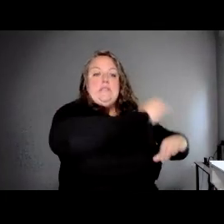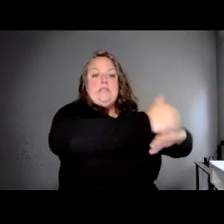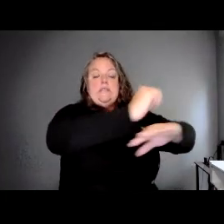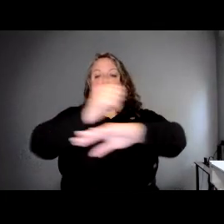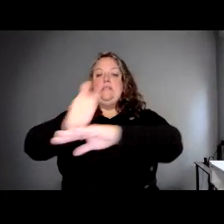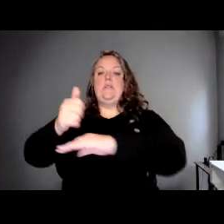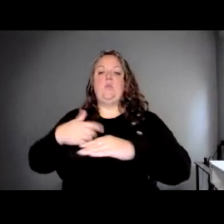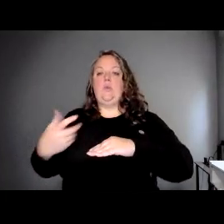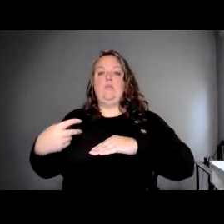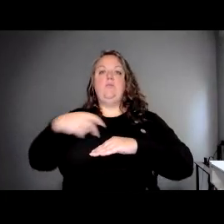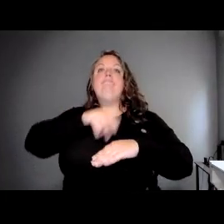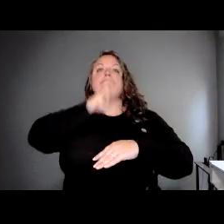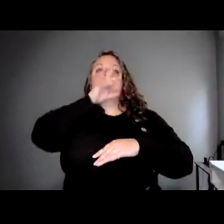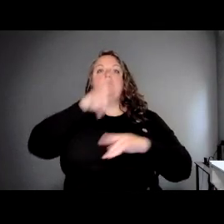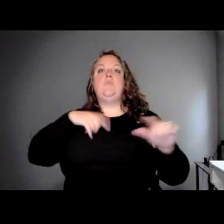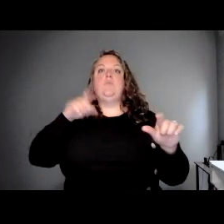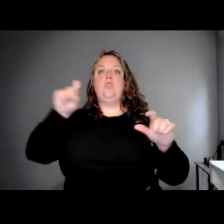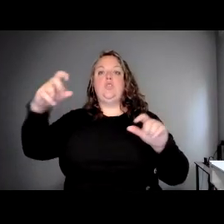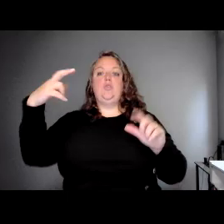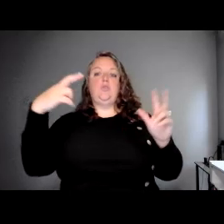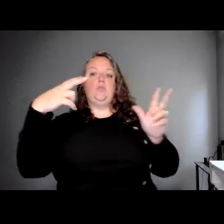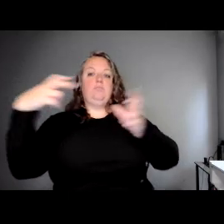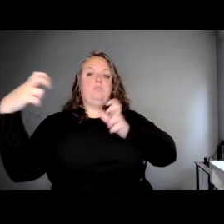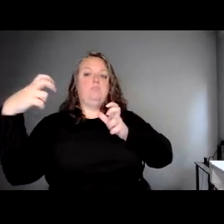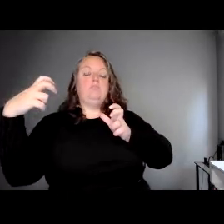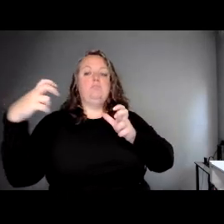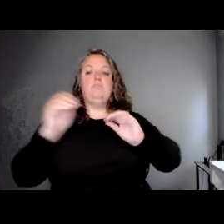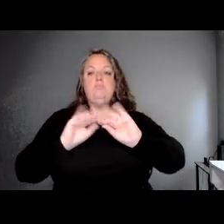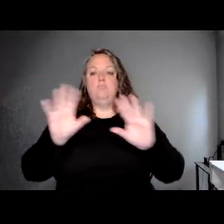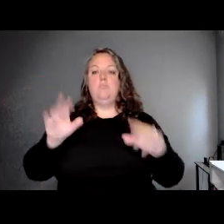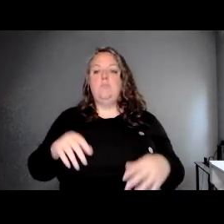We're designating a specific time, as I mentioned, at the end, for comments, questions,